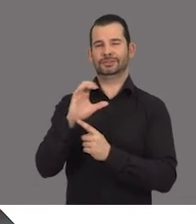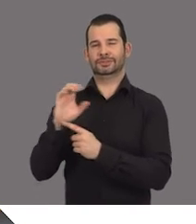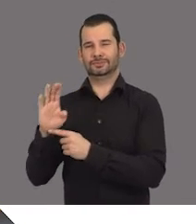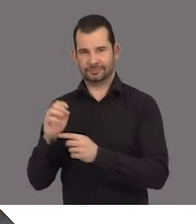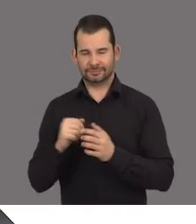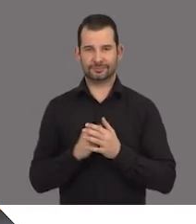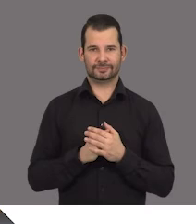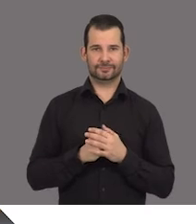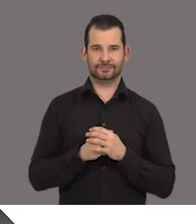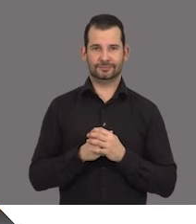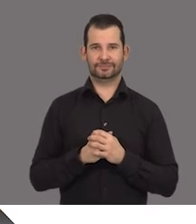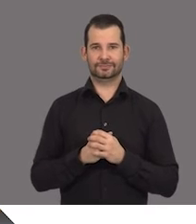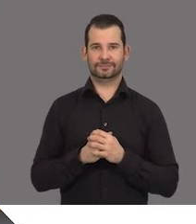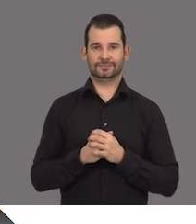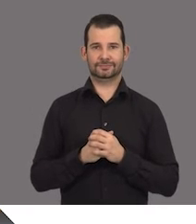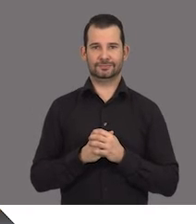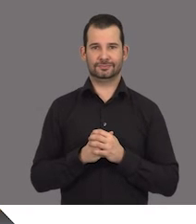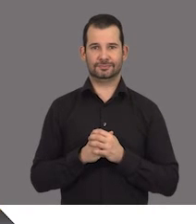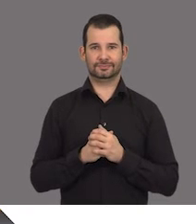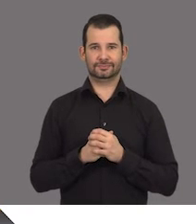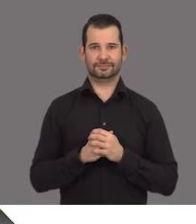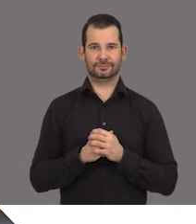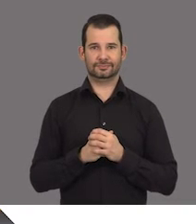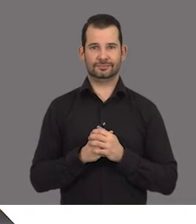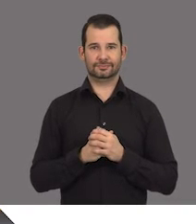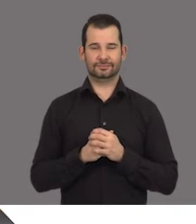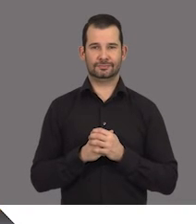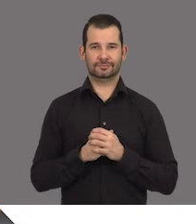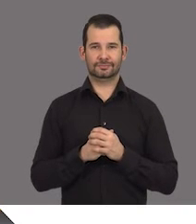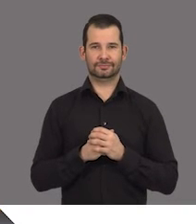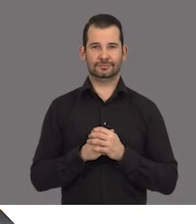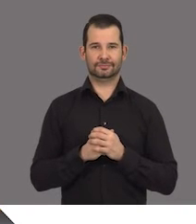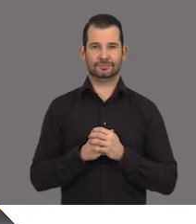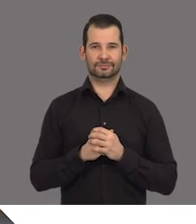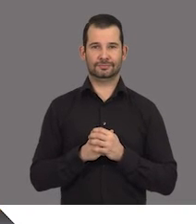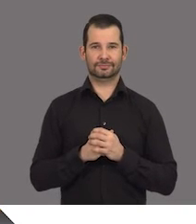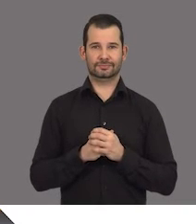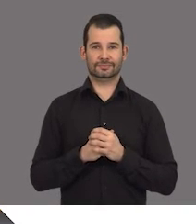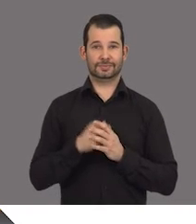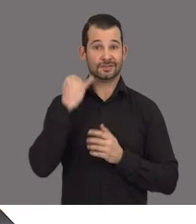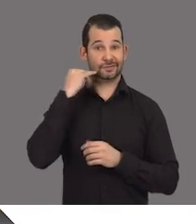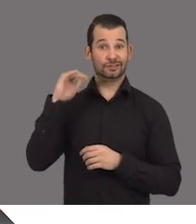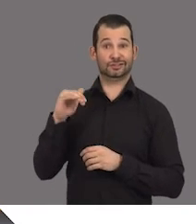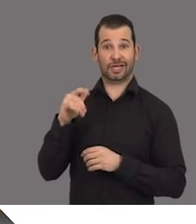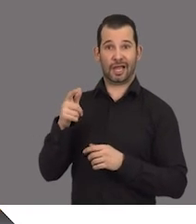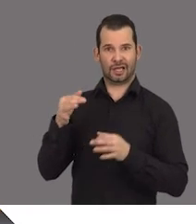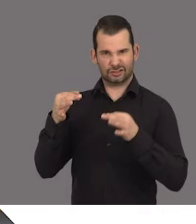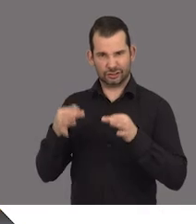benefit will automatically be issued for up to two previous CCB benefit years.